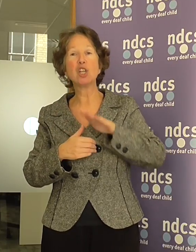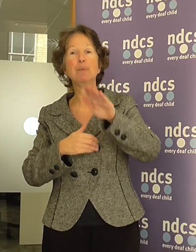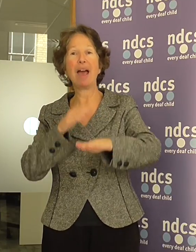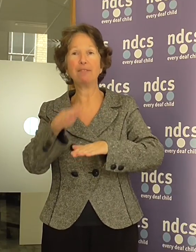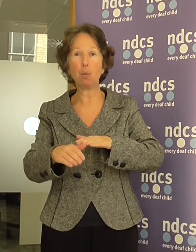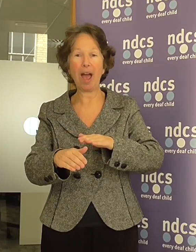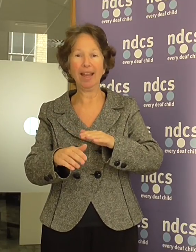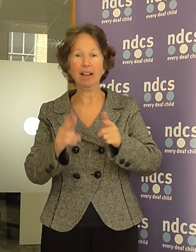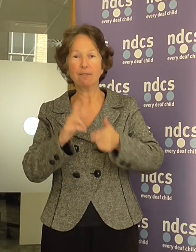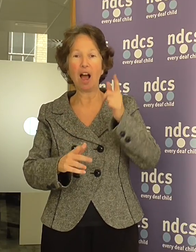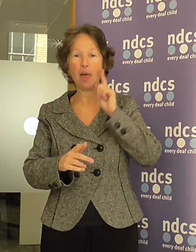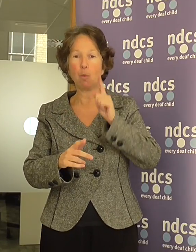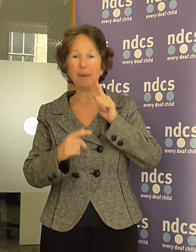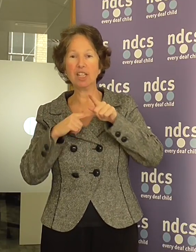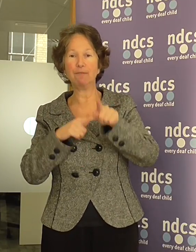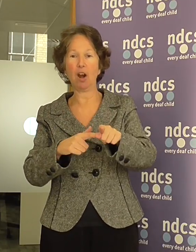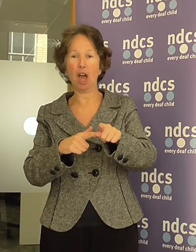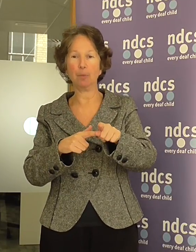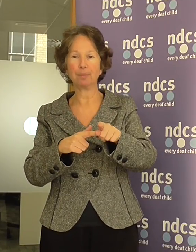And she paved the way for other women to follow.